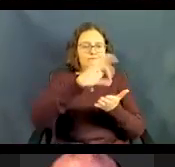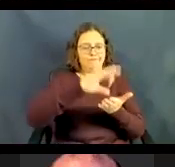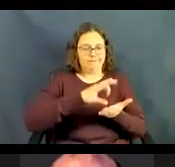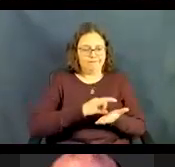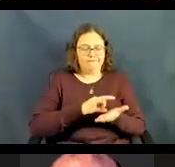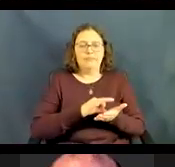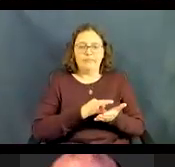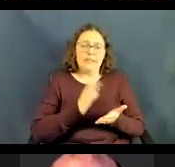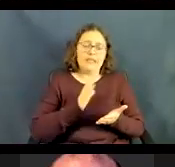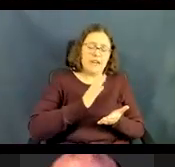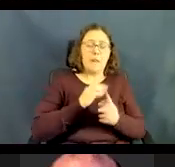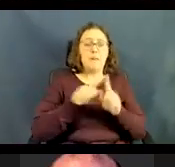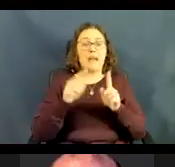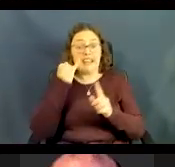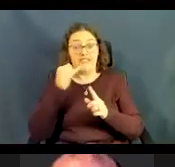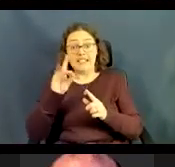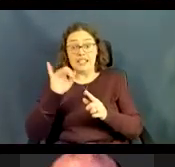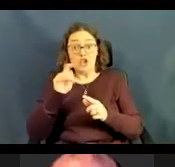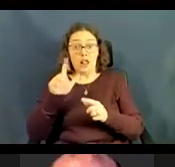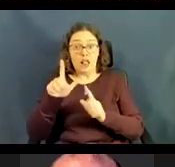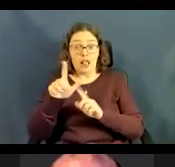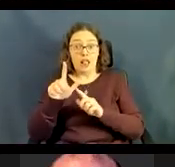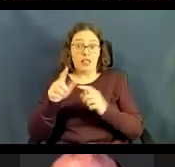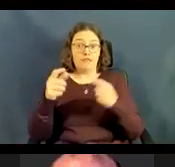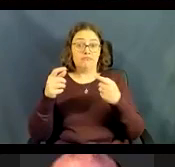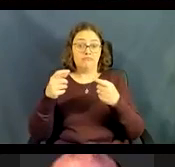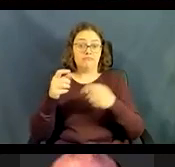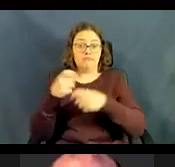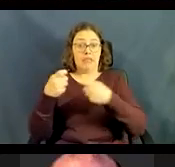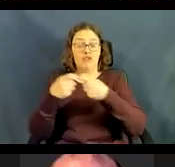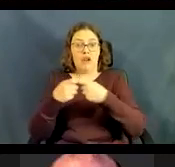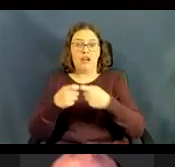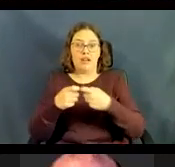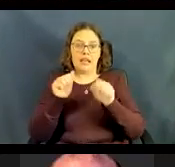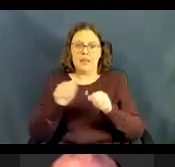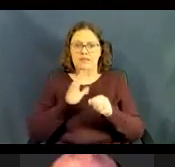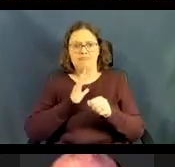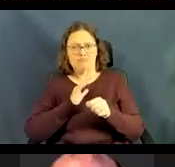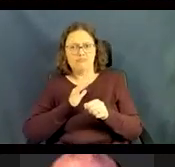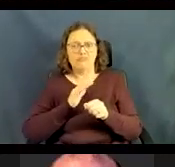Or, you can go up hear to search let's put purple and look at different variations. You might be able to get.